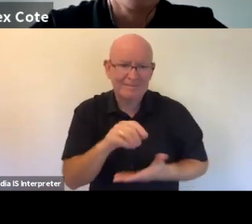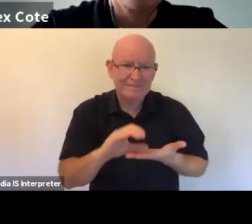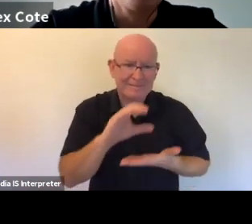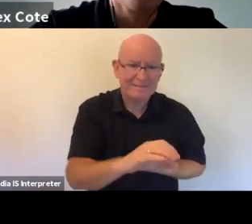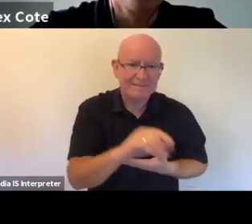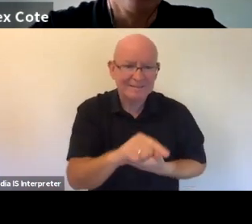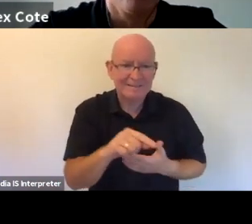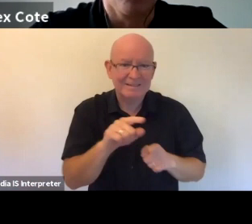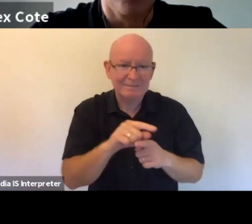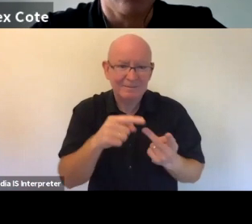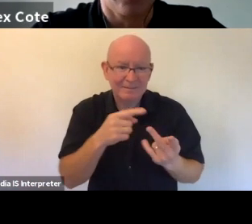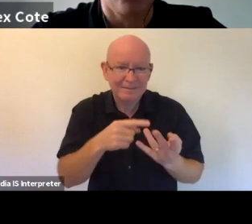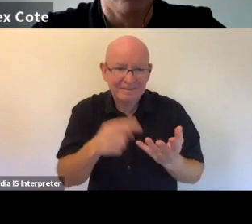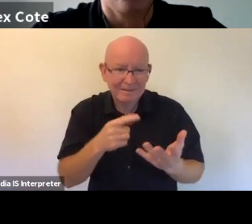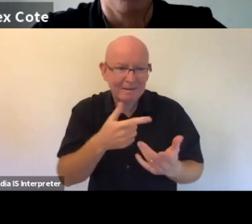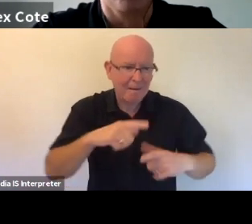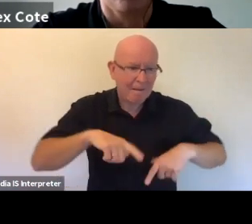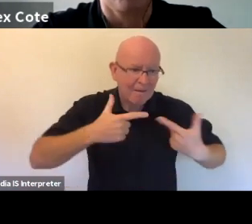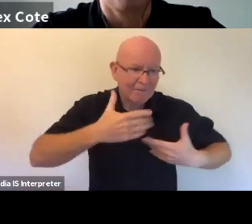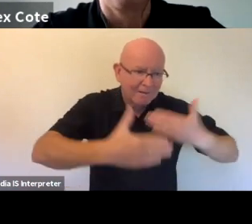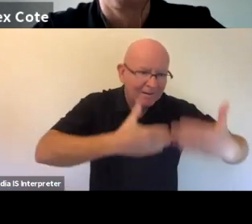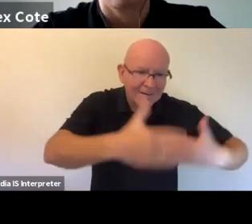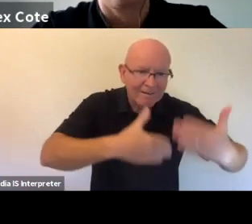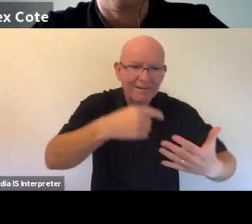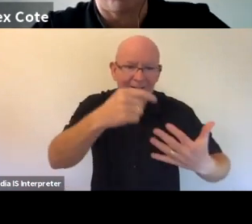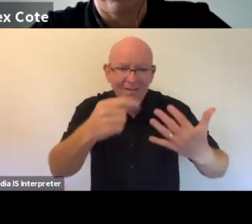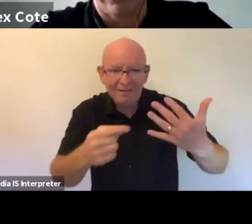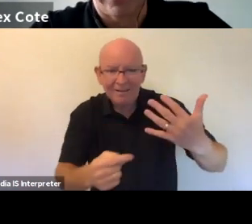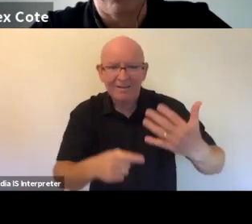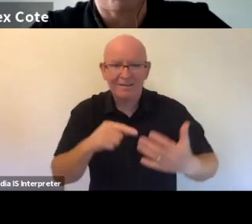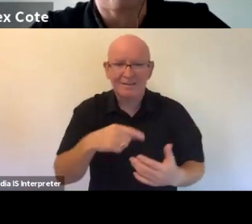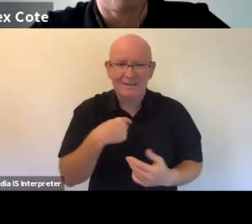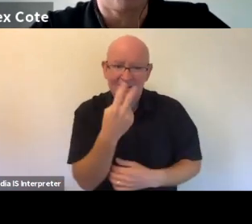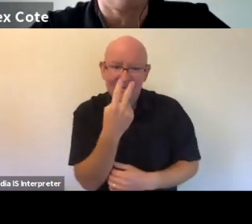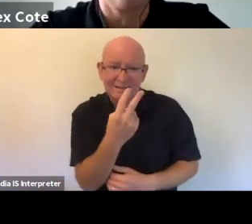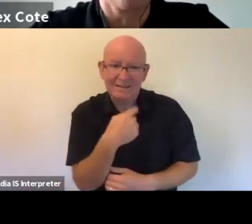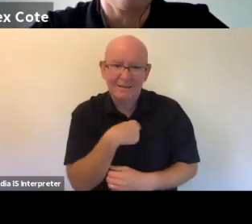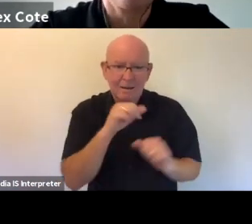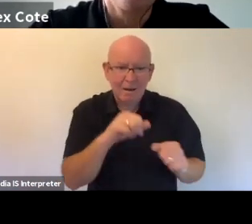and invest in the development of community support services. One element that we’ve seen in Europe